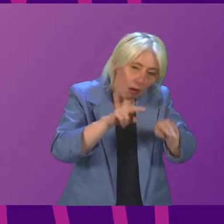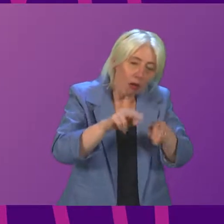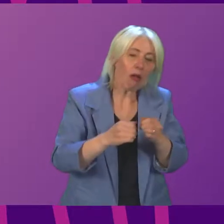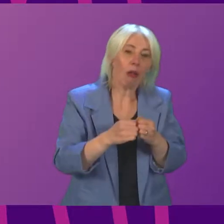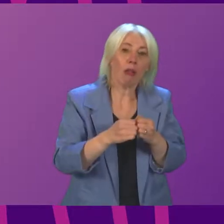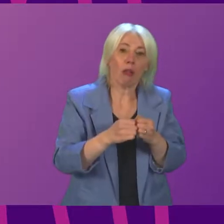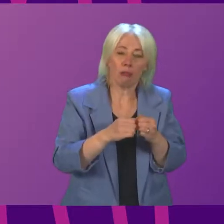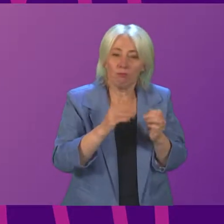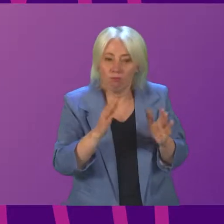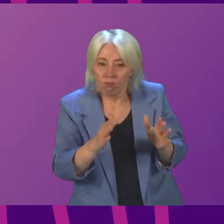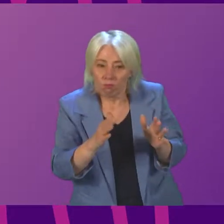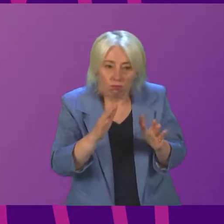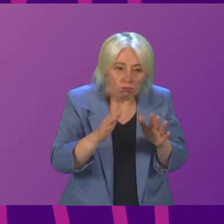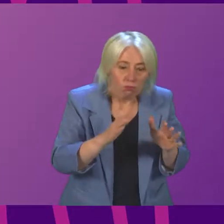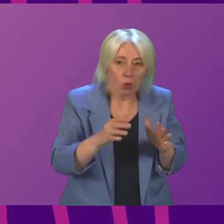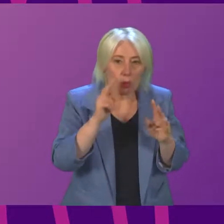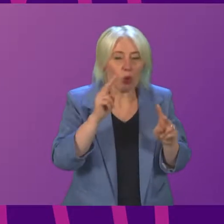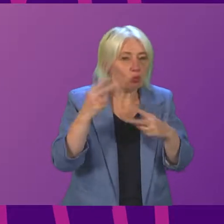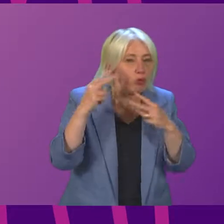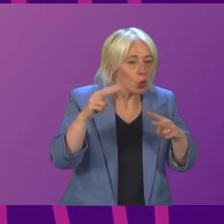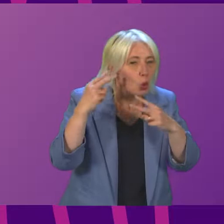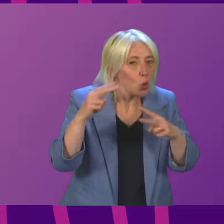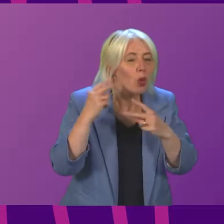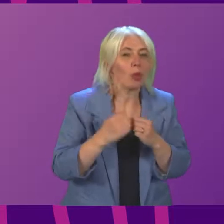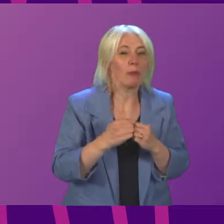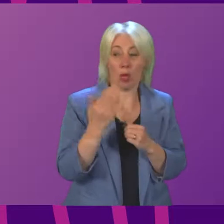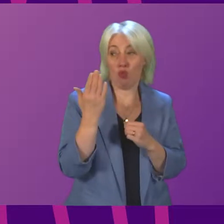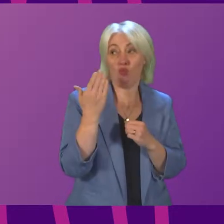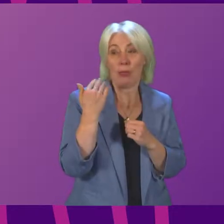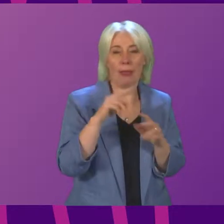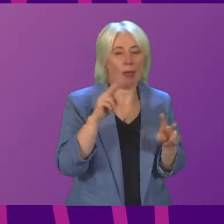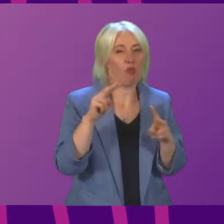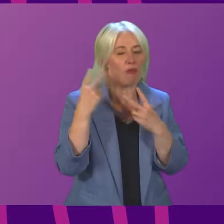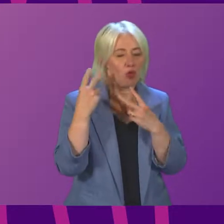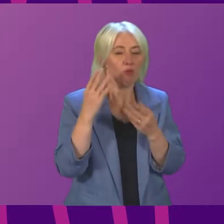kept under review. After a recent review, during which there was careful consideration